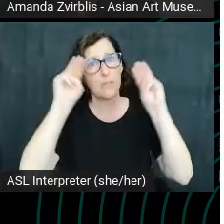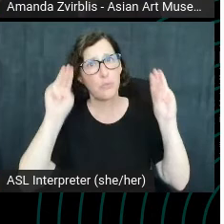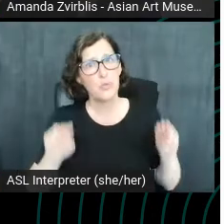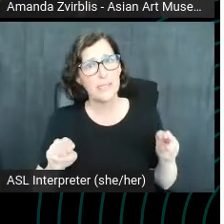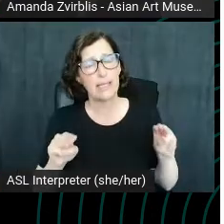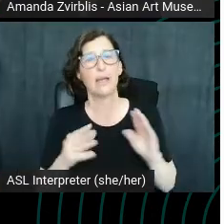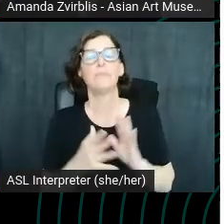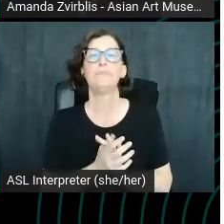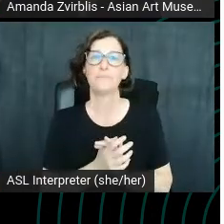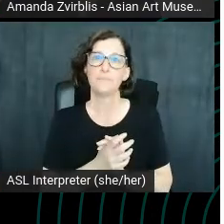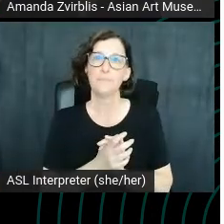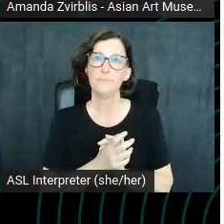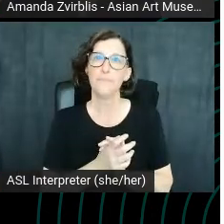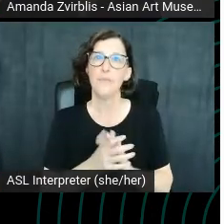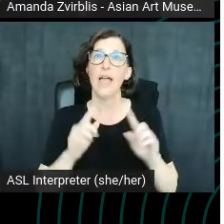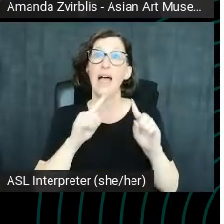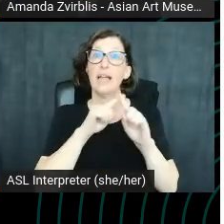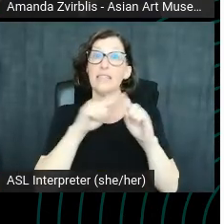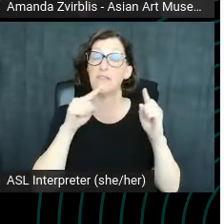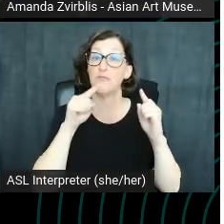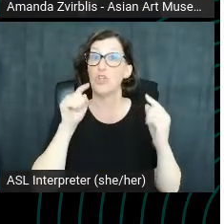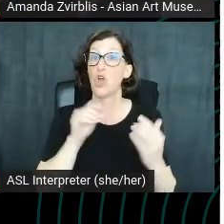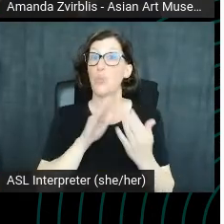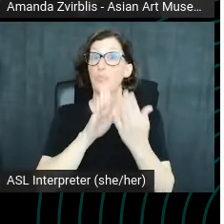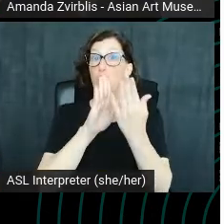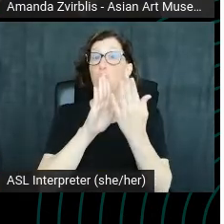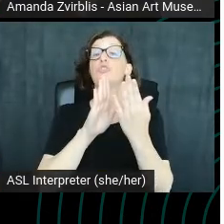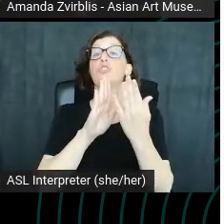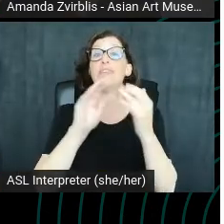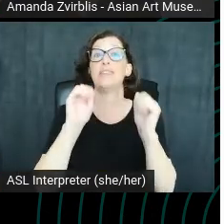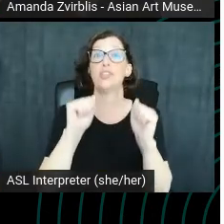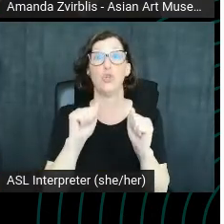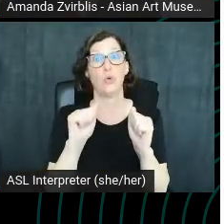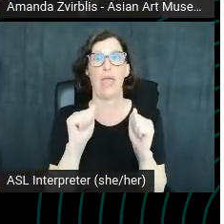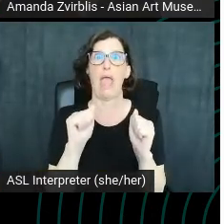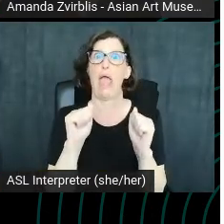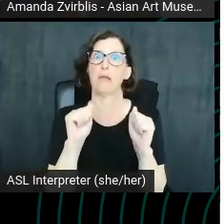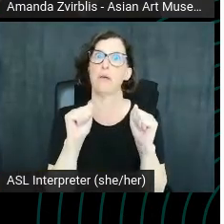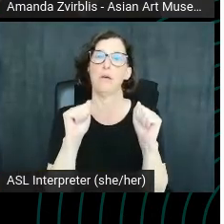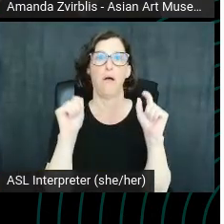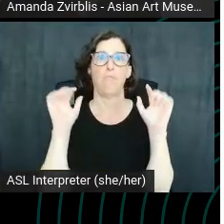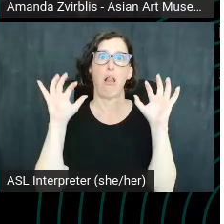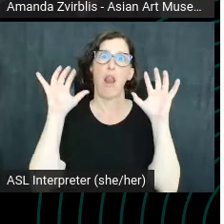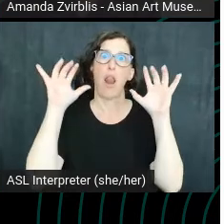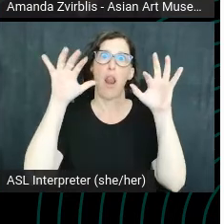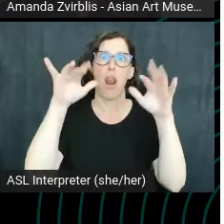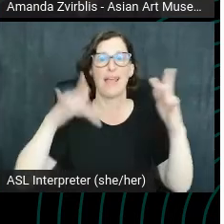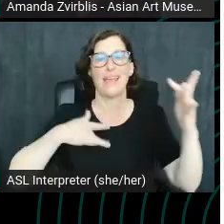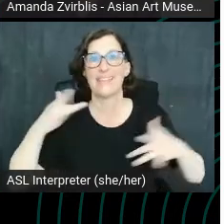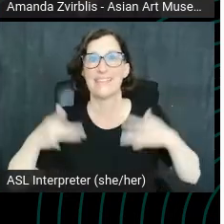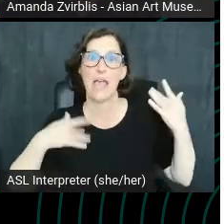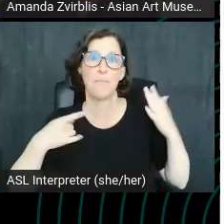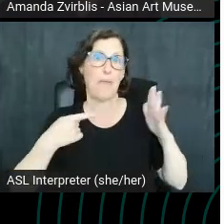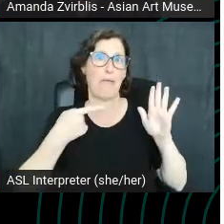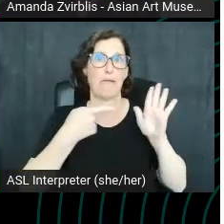A different approach is that you can flood people with excitement, and share the highlights of the experience via video.